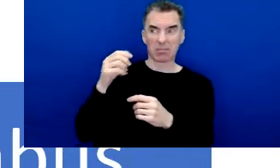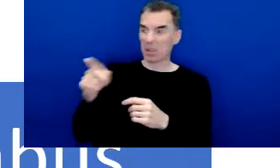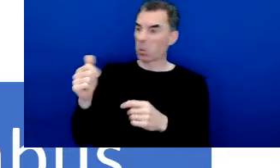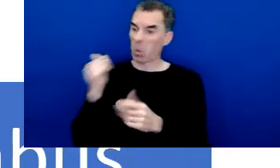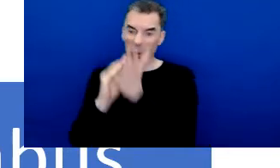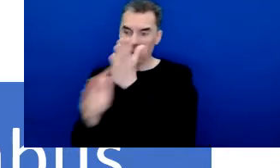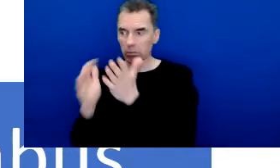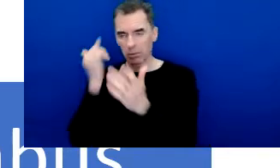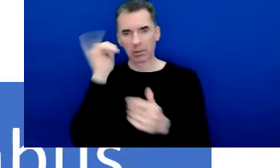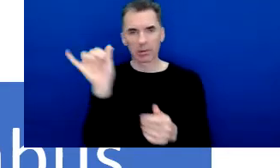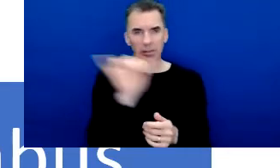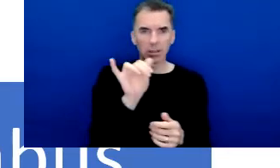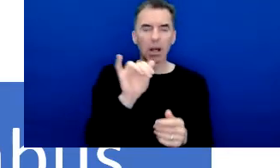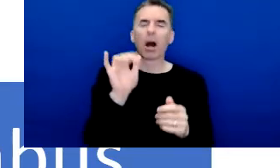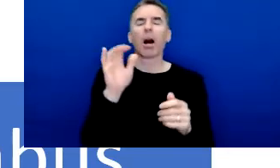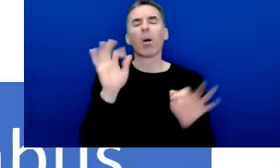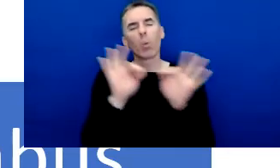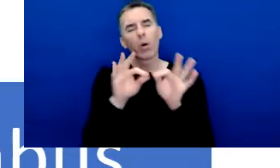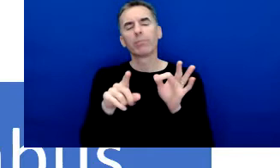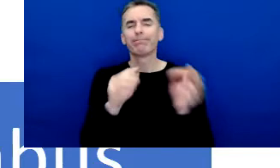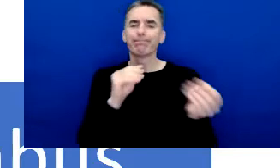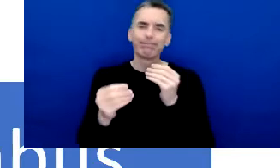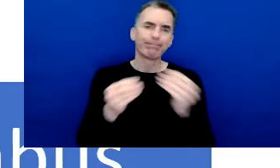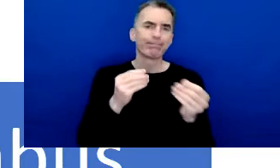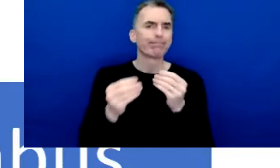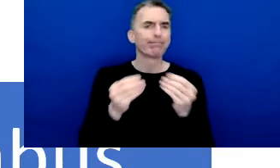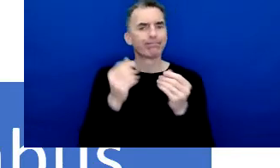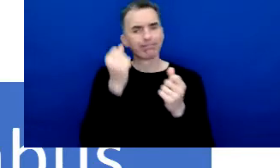the bigger word is grace and appropriateness. And Mary Ann, are you OK with that?